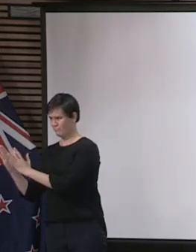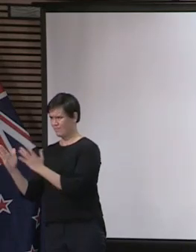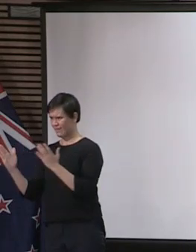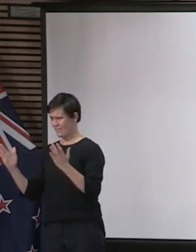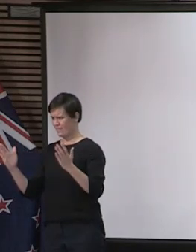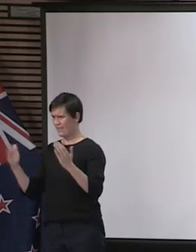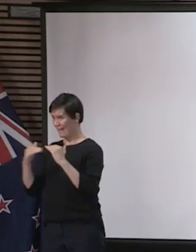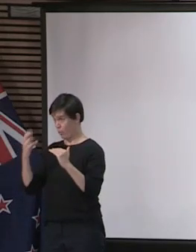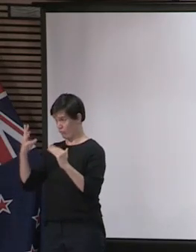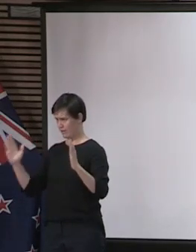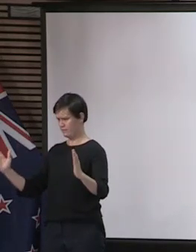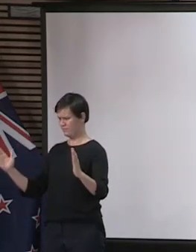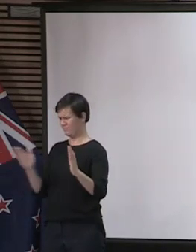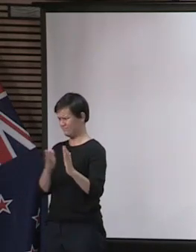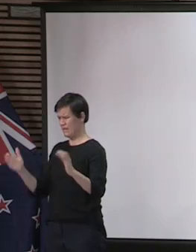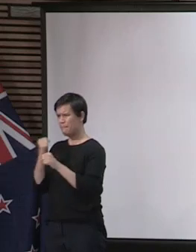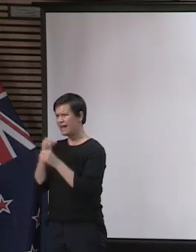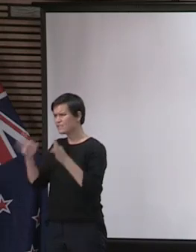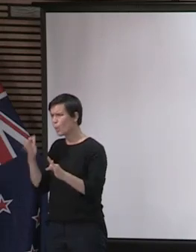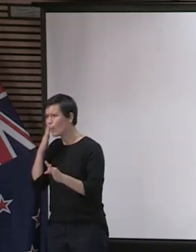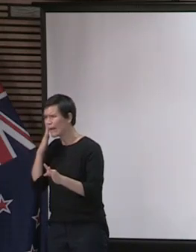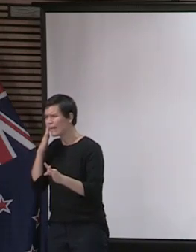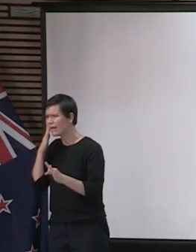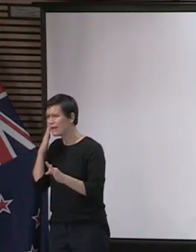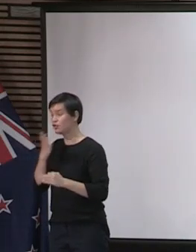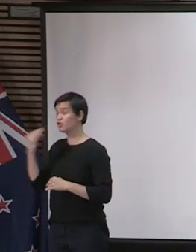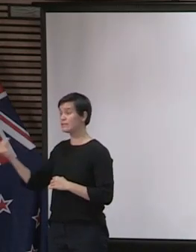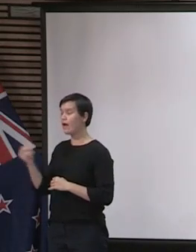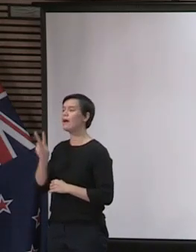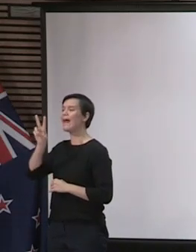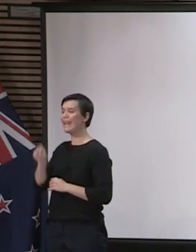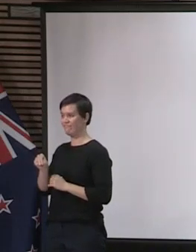When will certainty be made about Level 3. That is Monday, Cabinet that day?